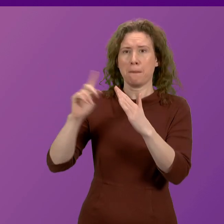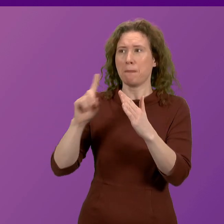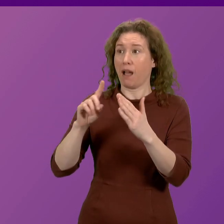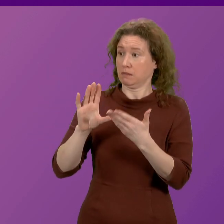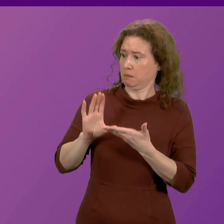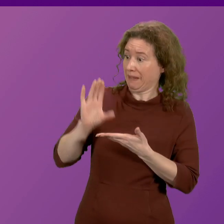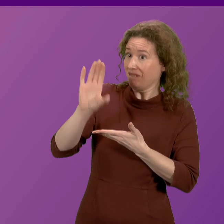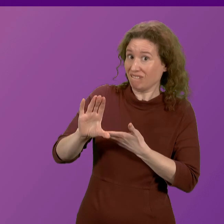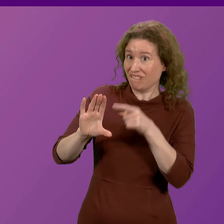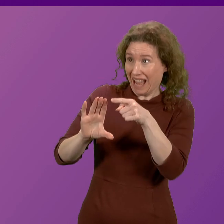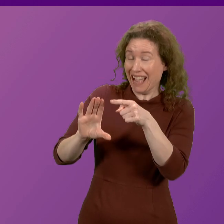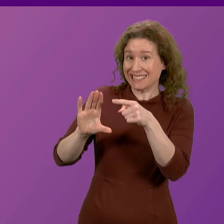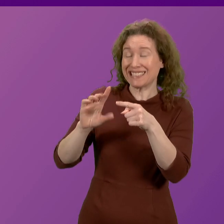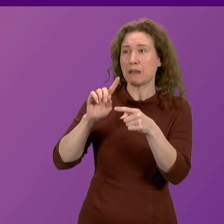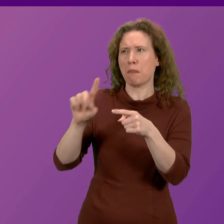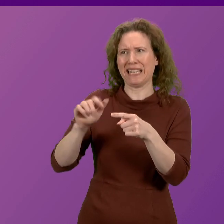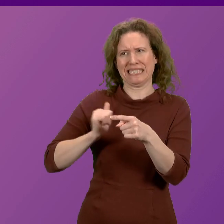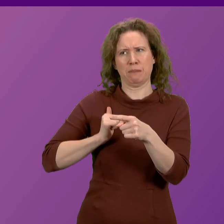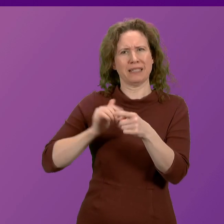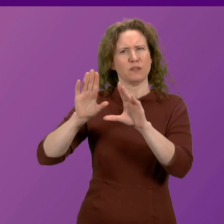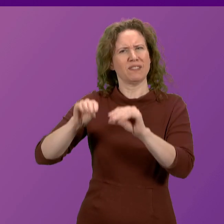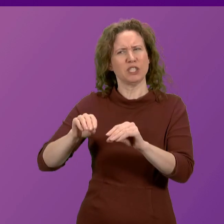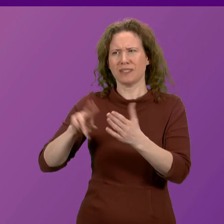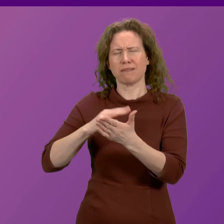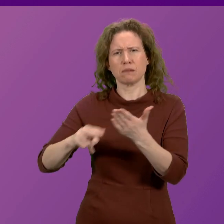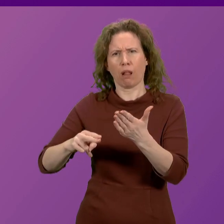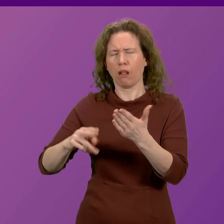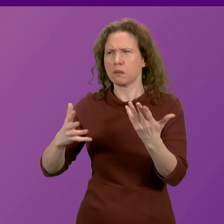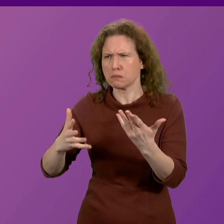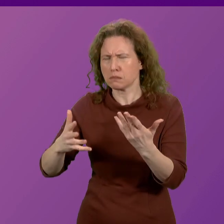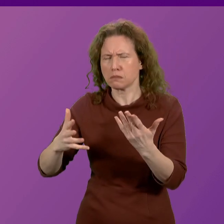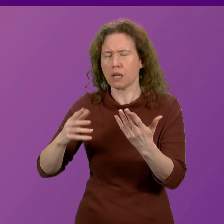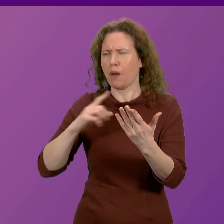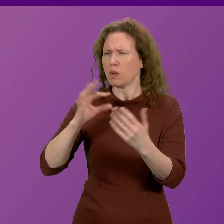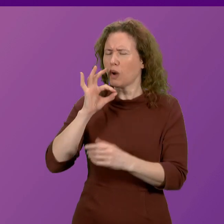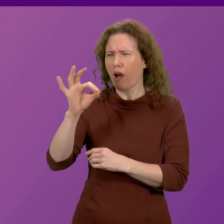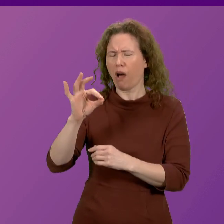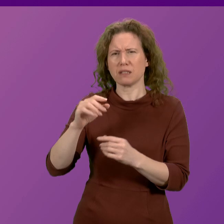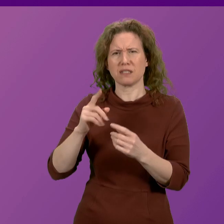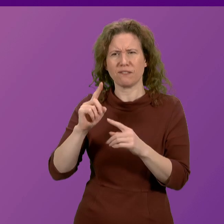public investment for the spaceport. Will the First Minister intervene to ensure that the